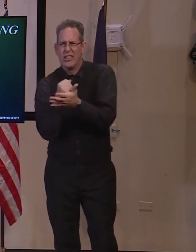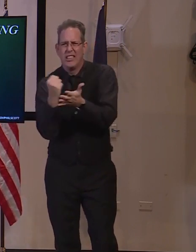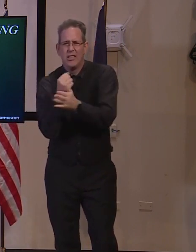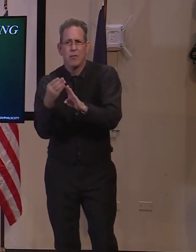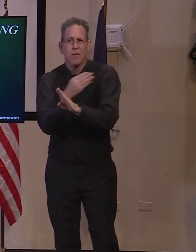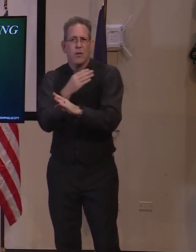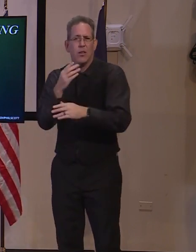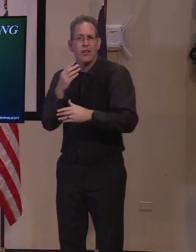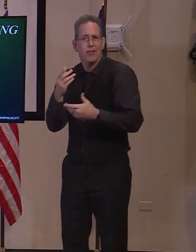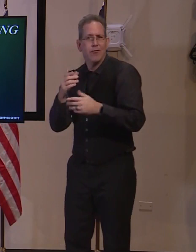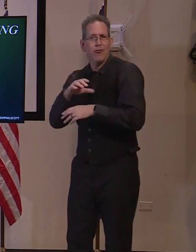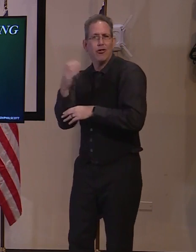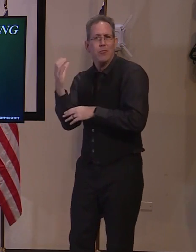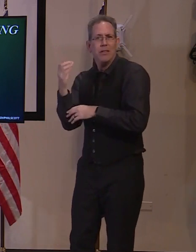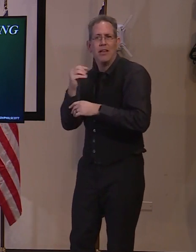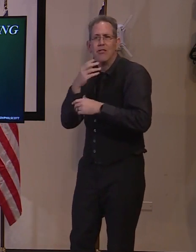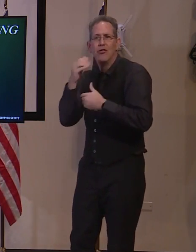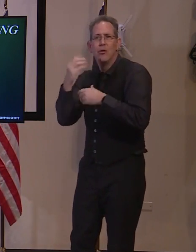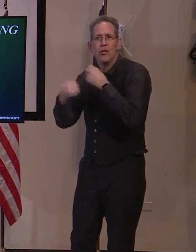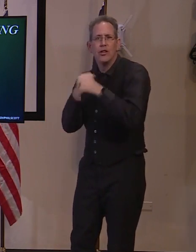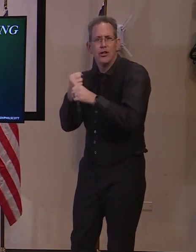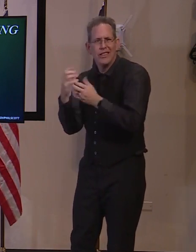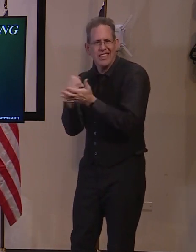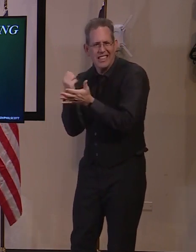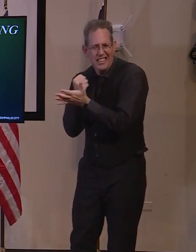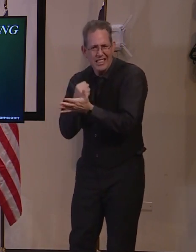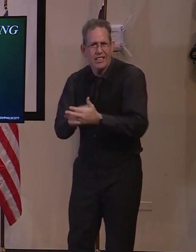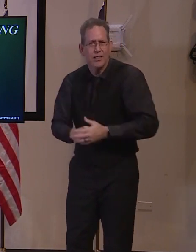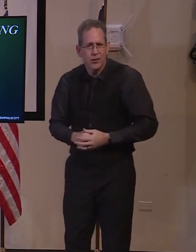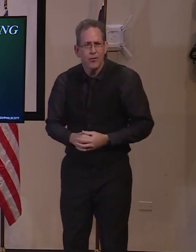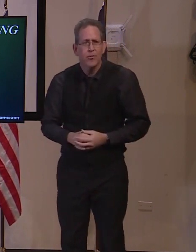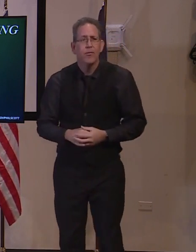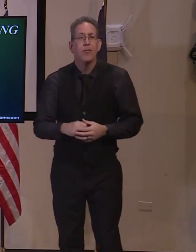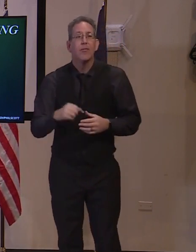While the initial doses worked well in preventing severe disease and illness